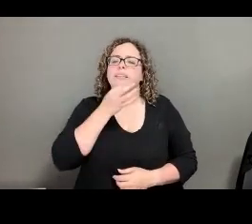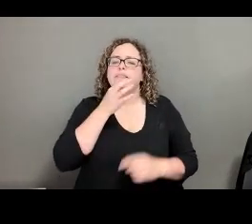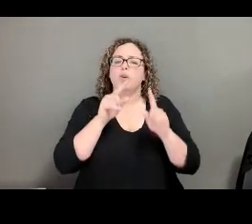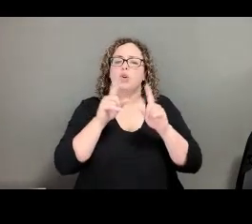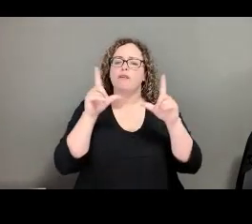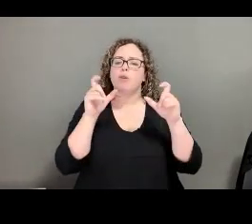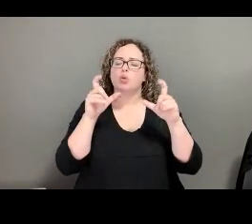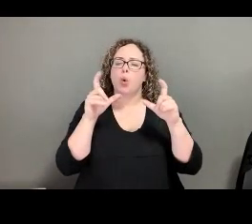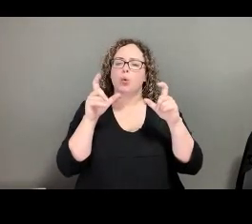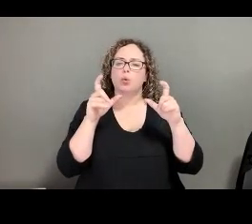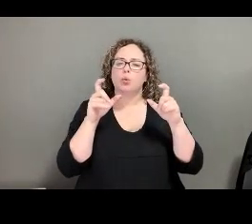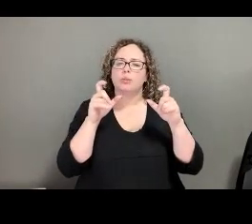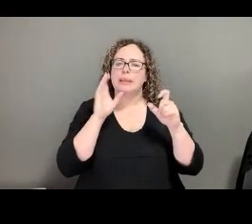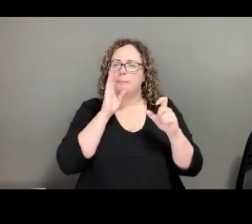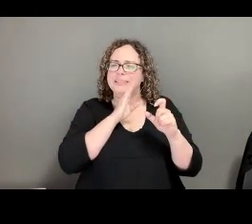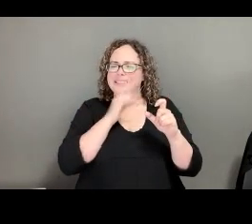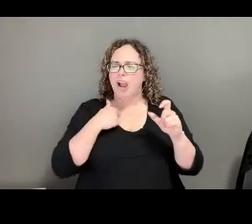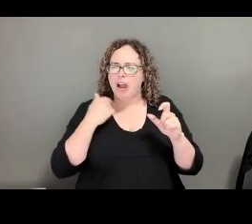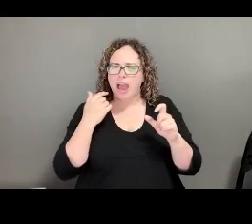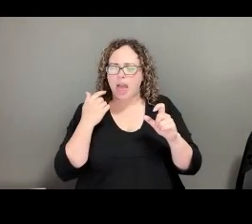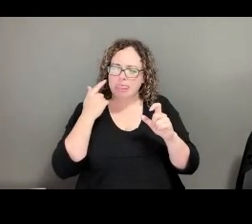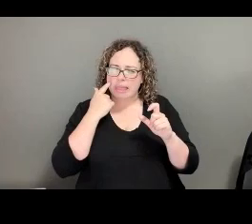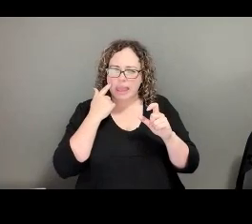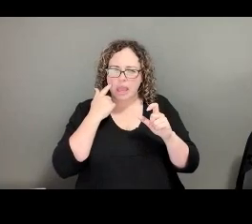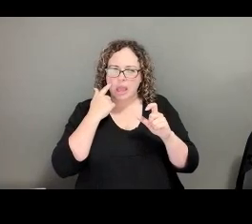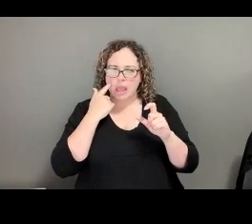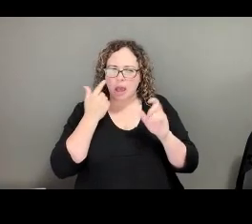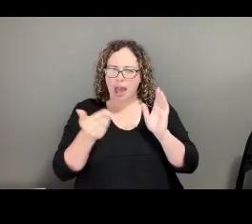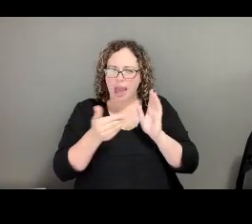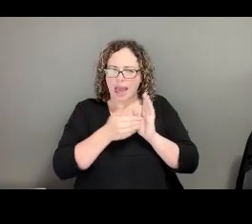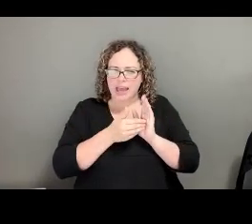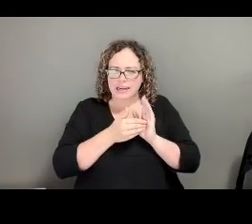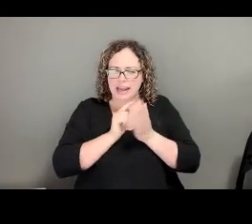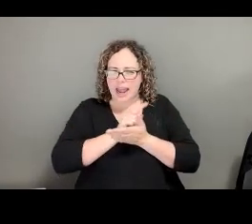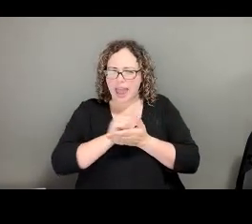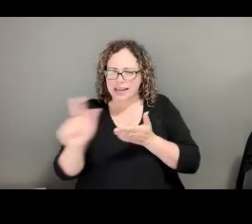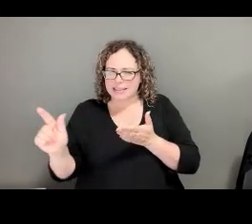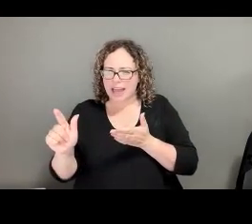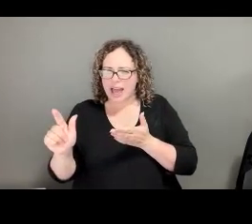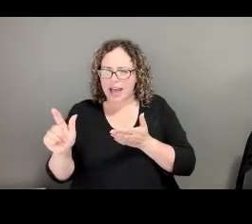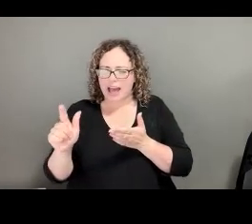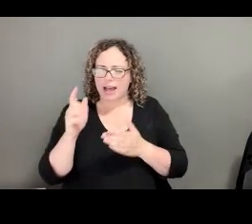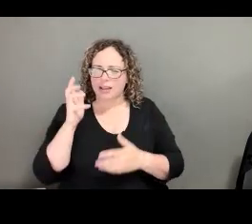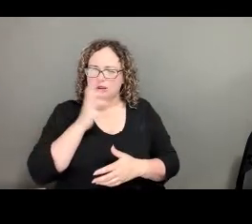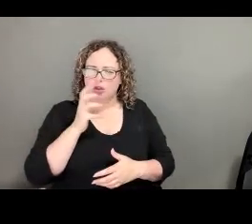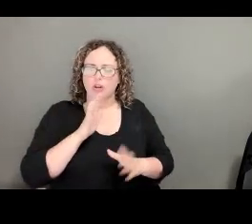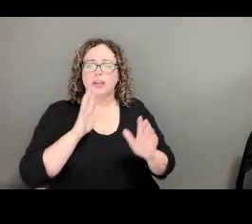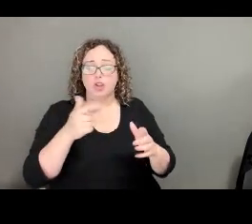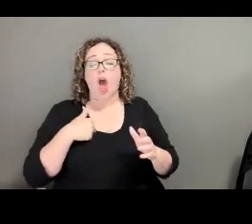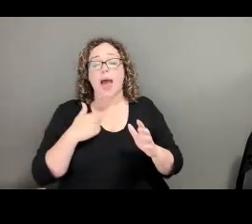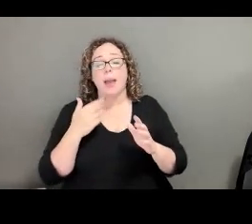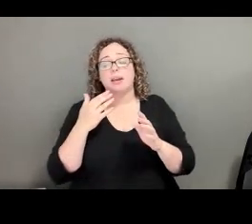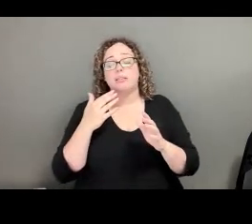I think I must have, added to the presentation after I gave it to Danika. So, the photos that are missing, one of me